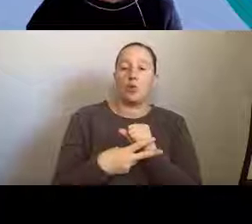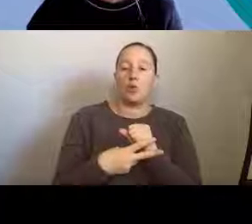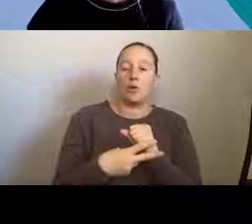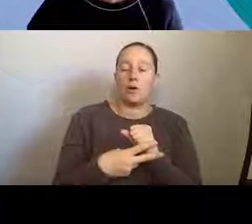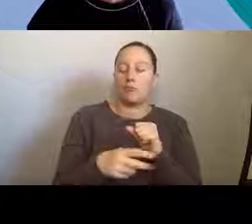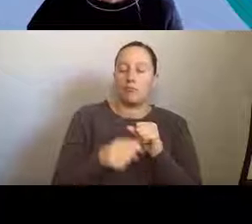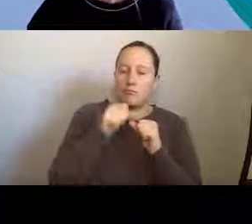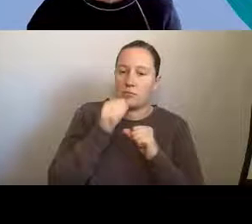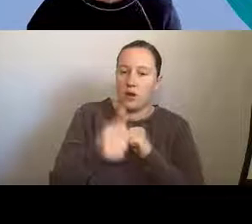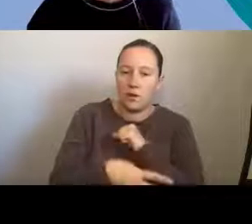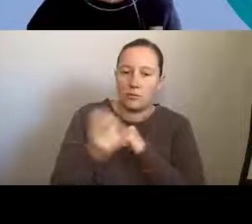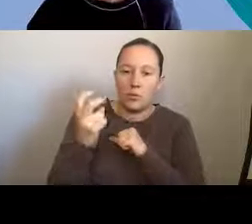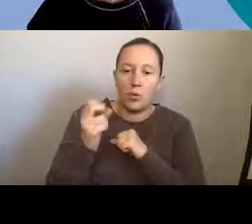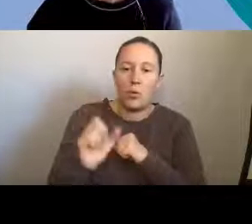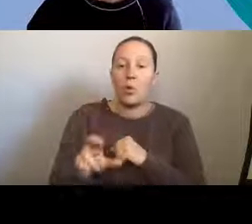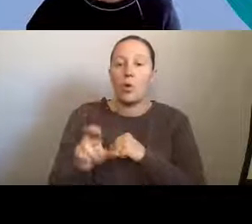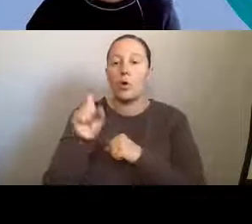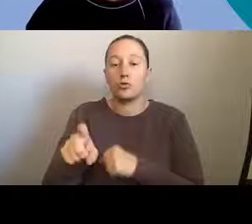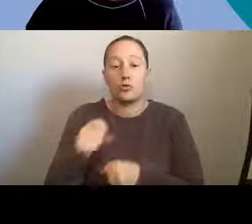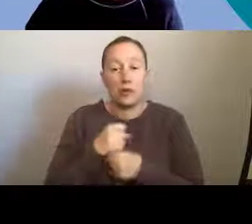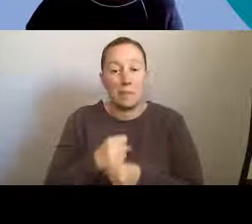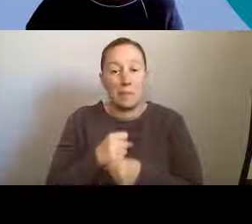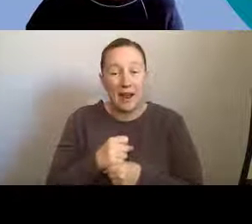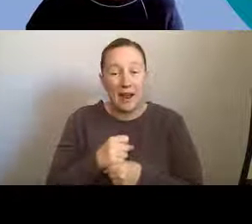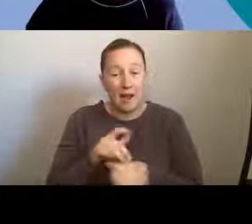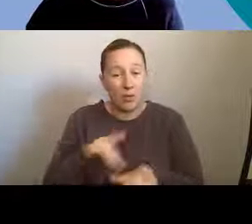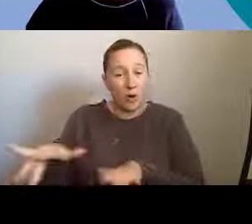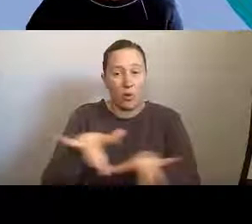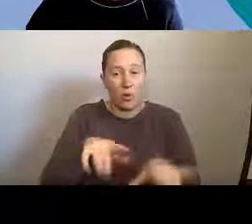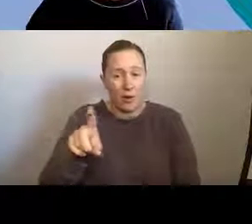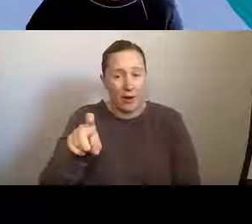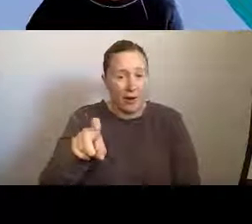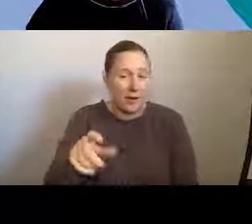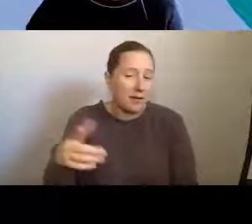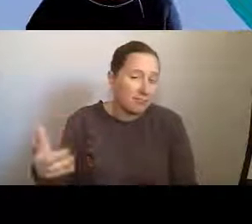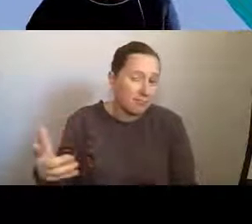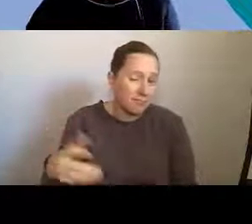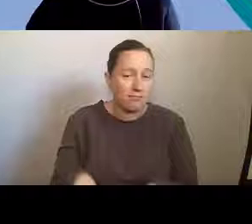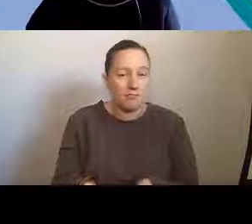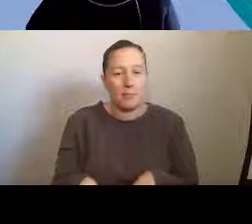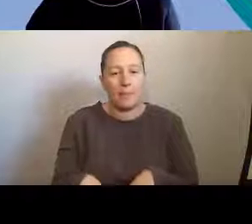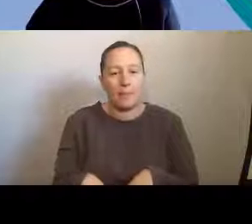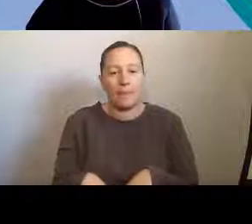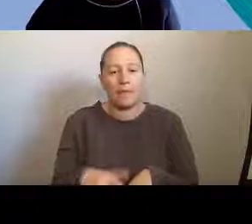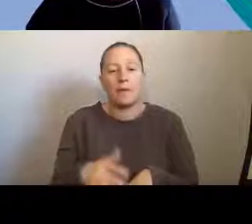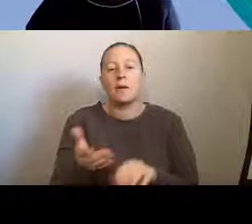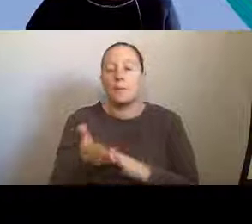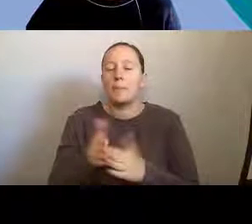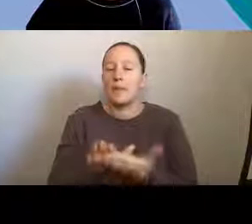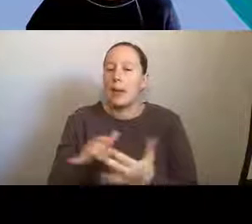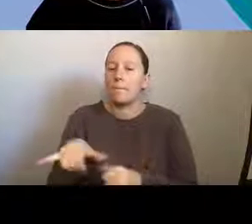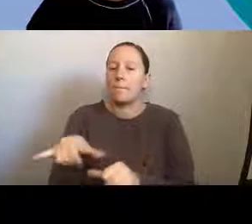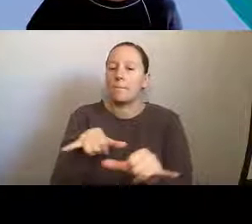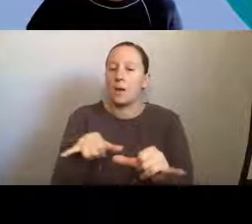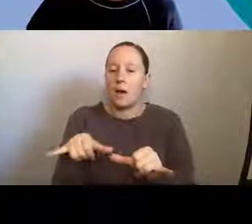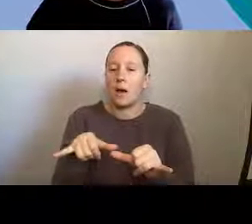whether the recording should be made in the first place. And, as has become common practice, if the interview that you conduct